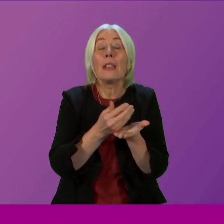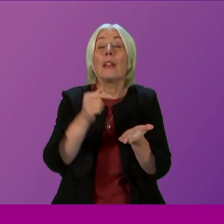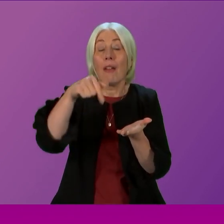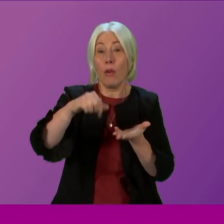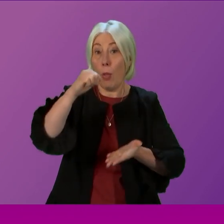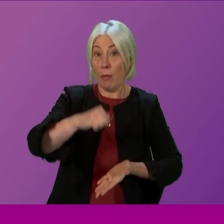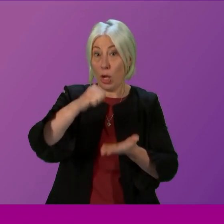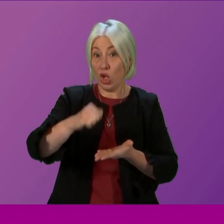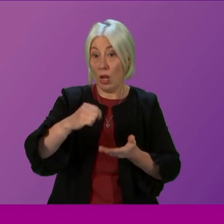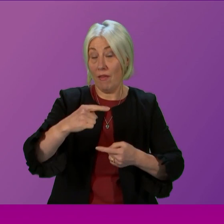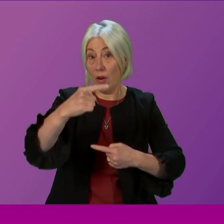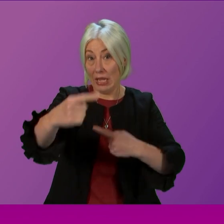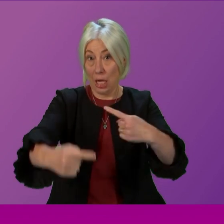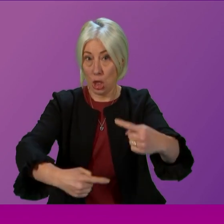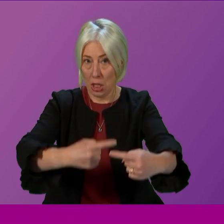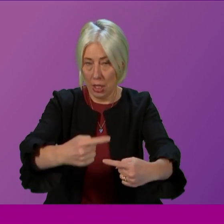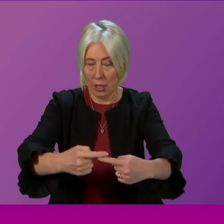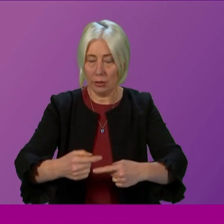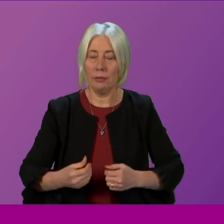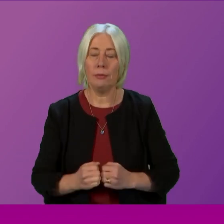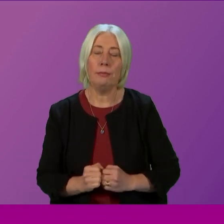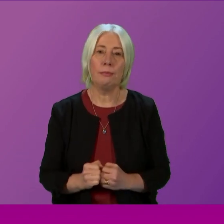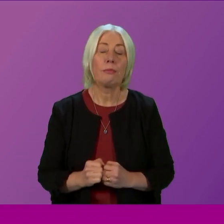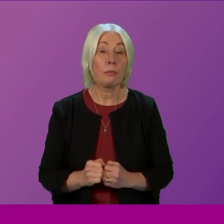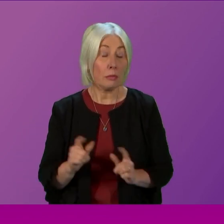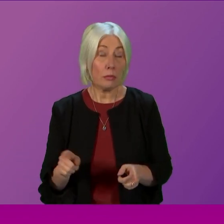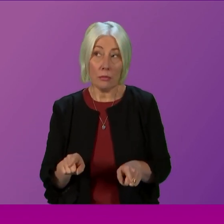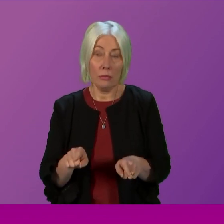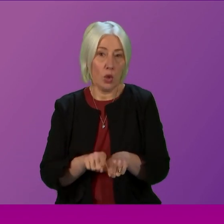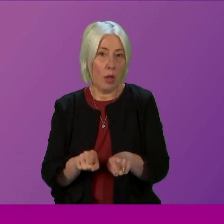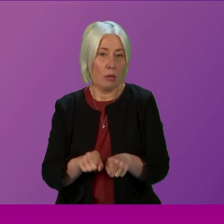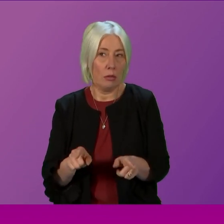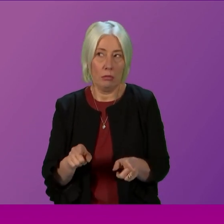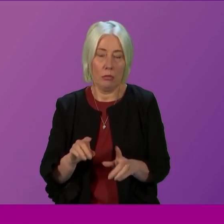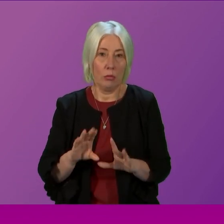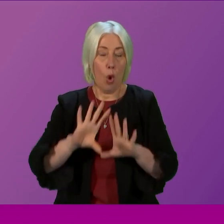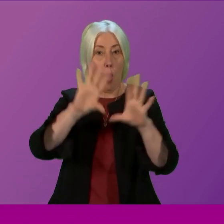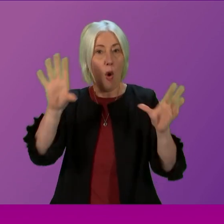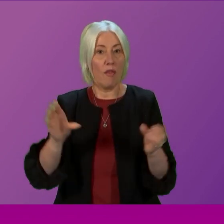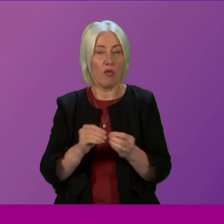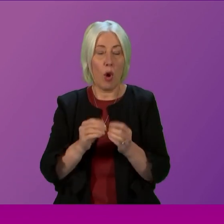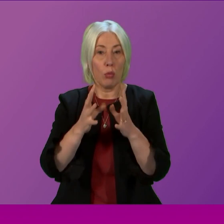for the next financial year. Overall, we are increasing the resources that are available